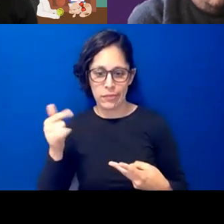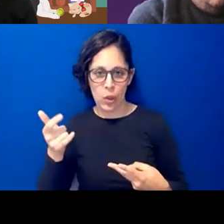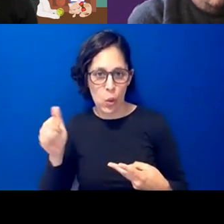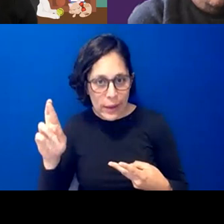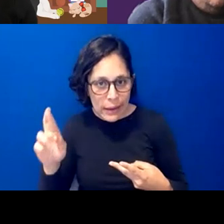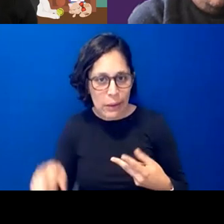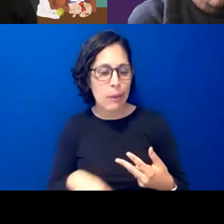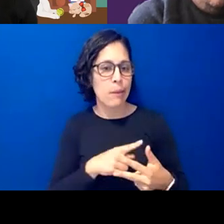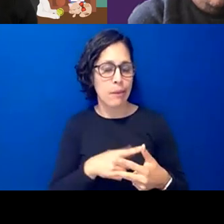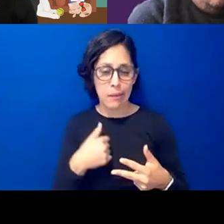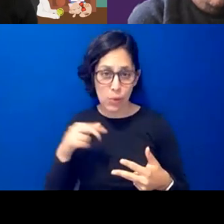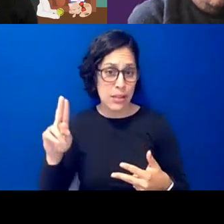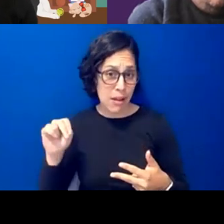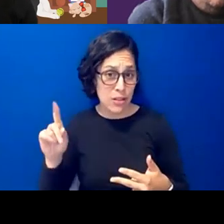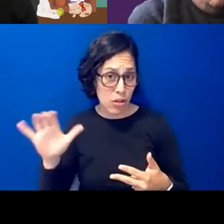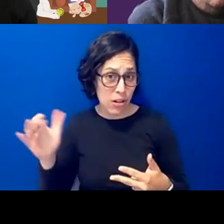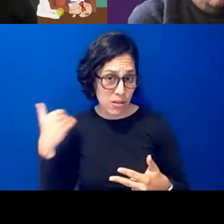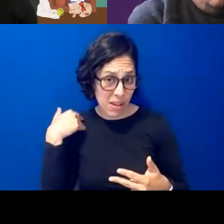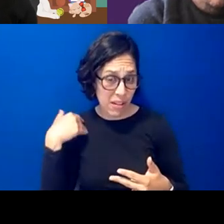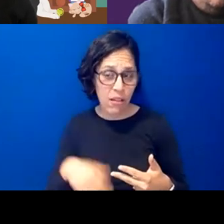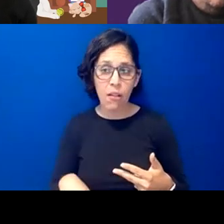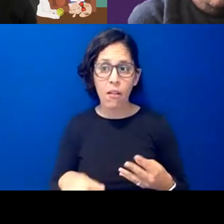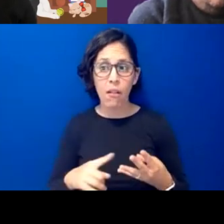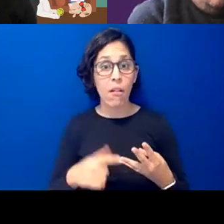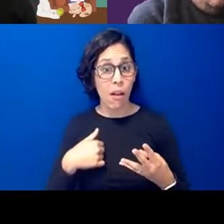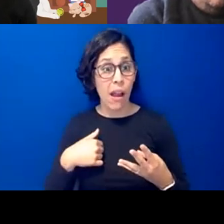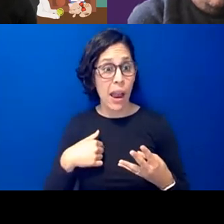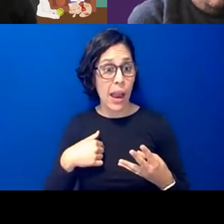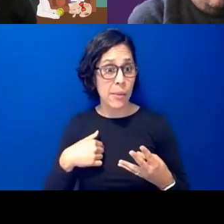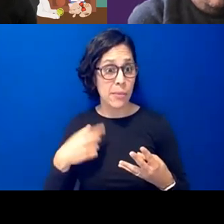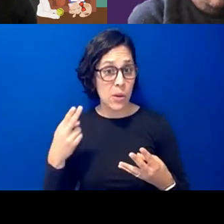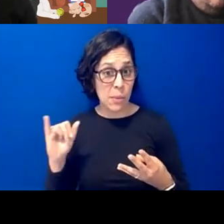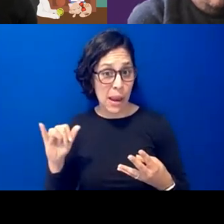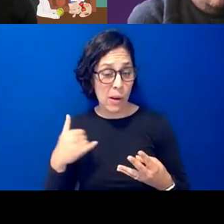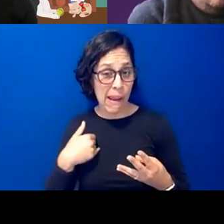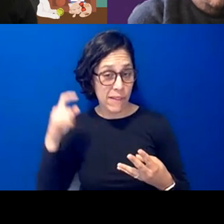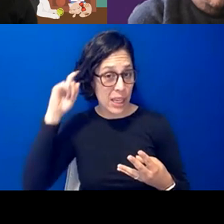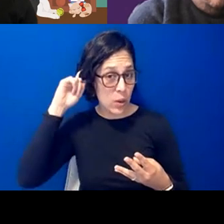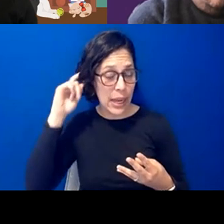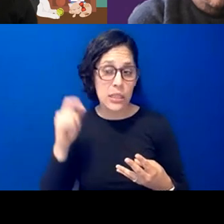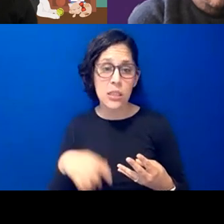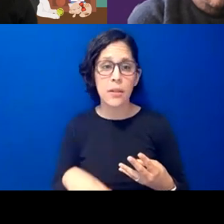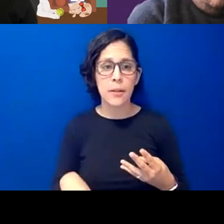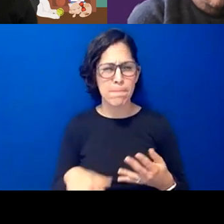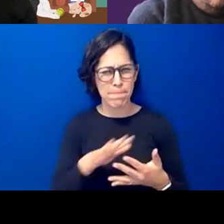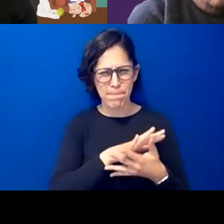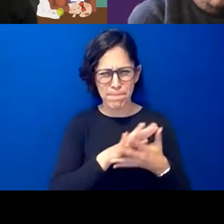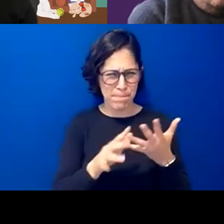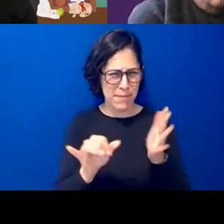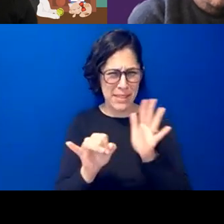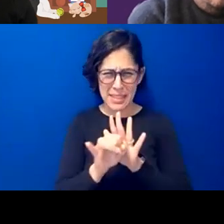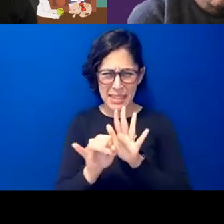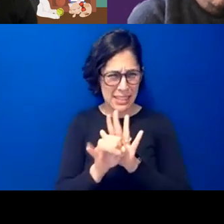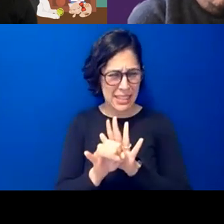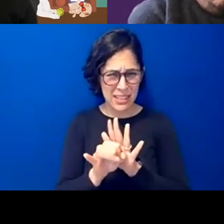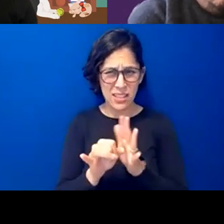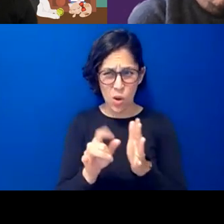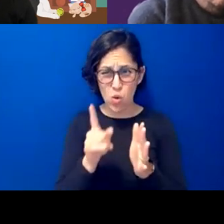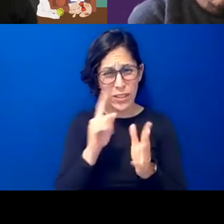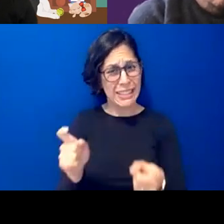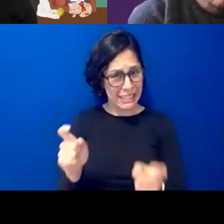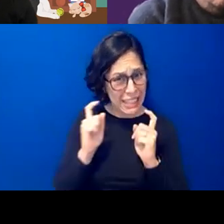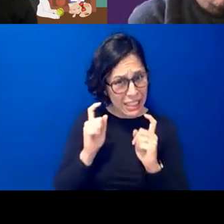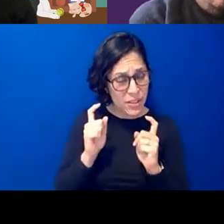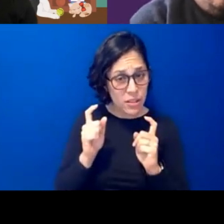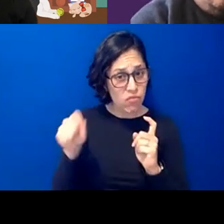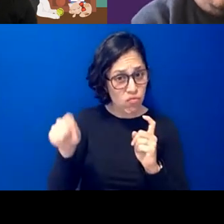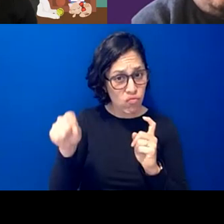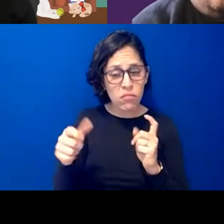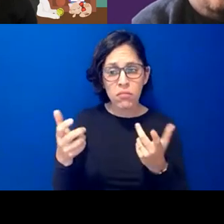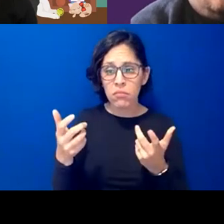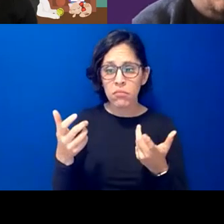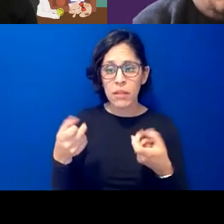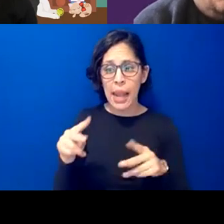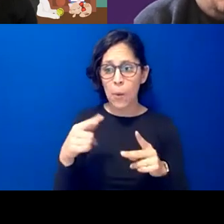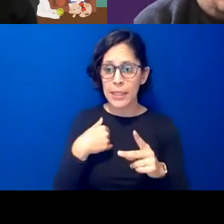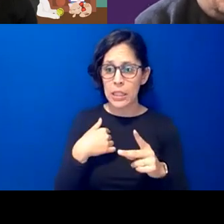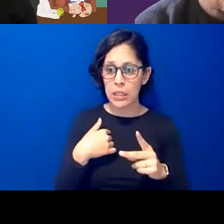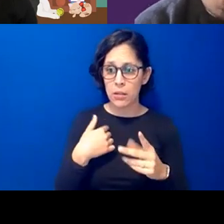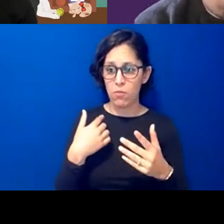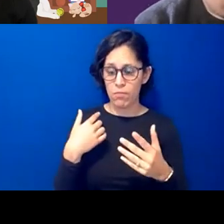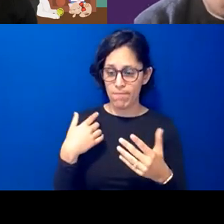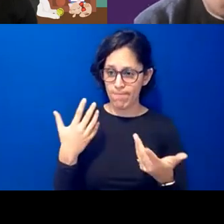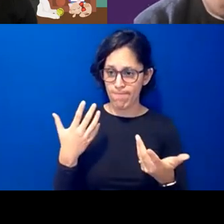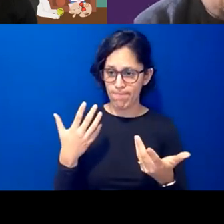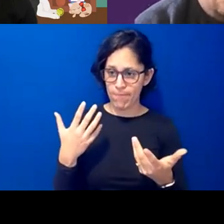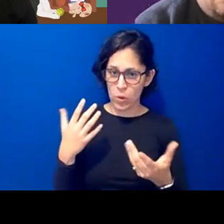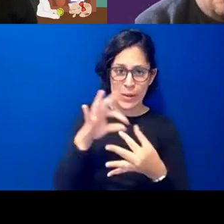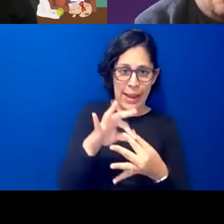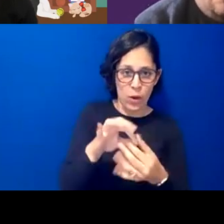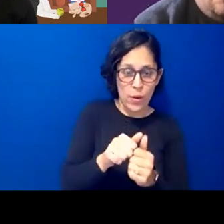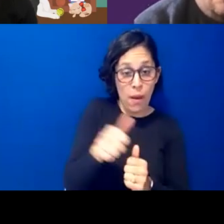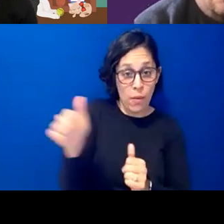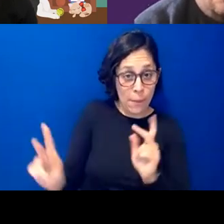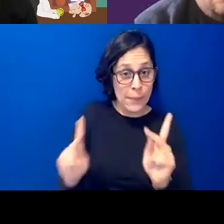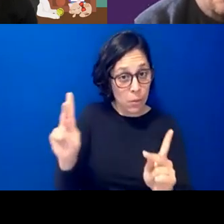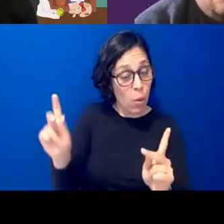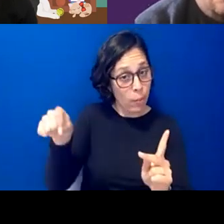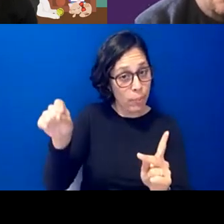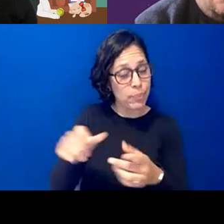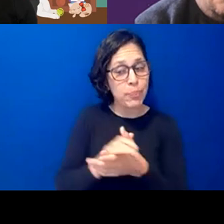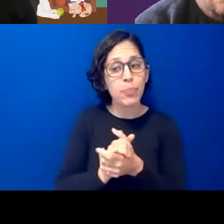Aurora Chang: wasn't documented i'm also hearing impaired, you know I we're hearing aid, so you know I think all of those things in some ways are gifts that allow me to connect with others, but um you know.